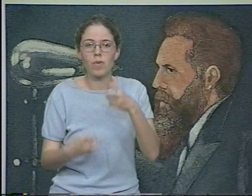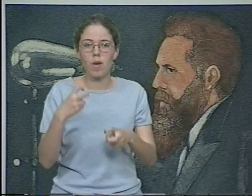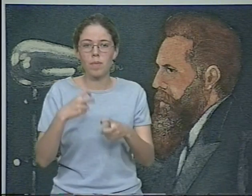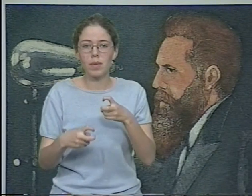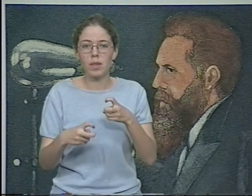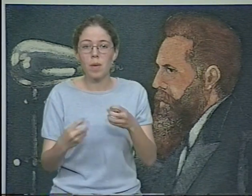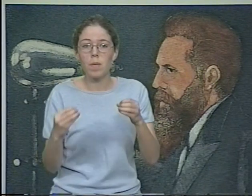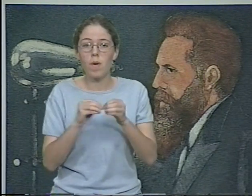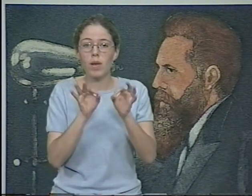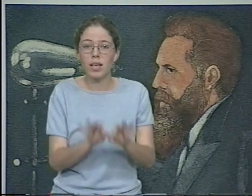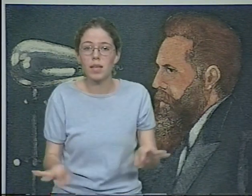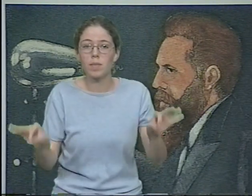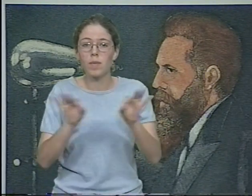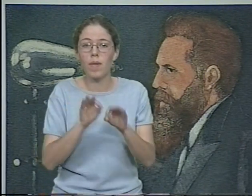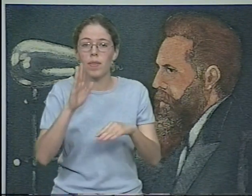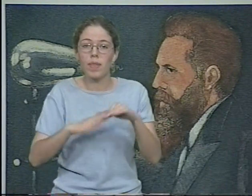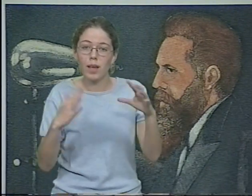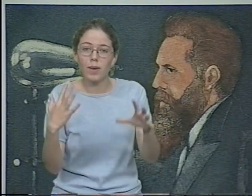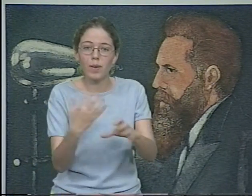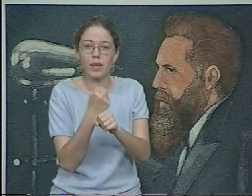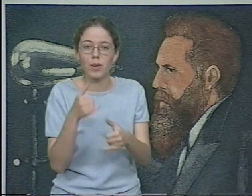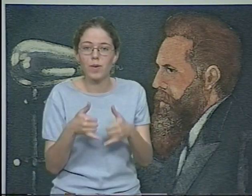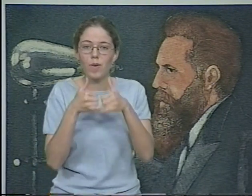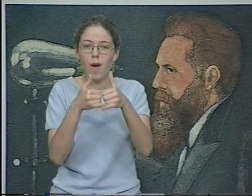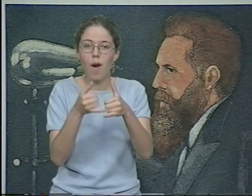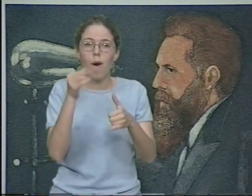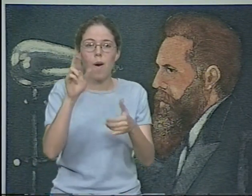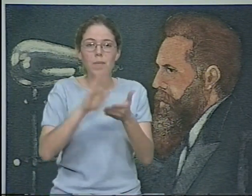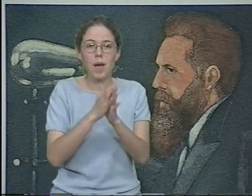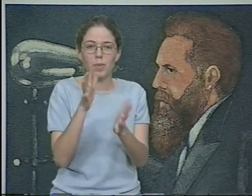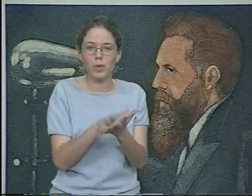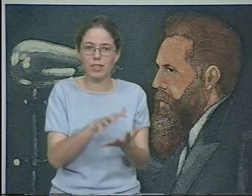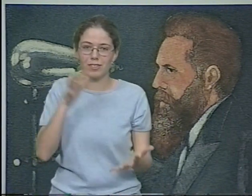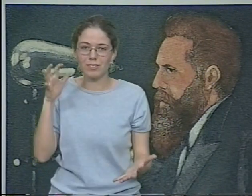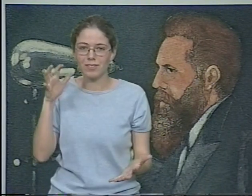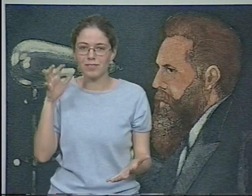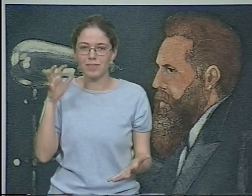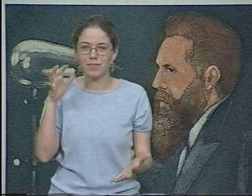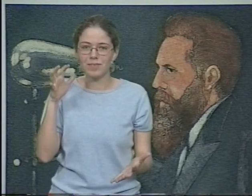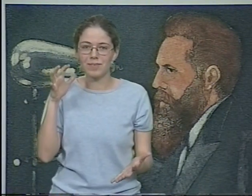he had to investigate it. After weeks of repeating his experiments Wilhelm